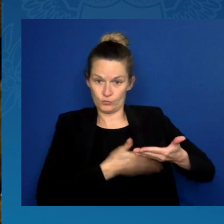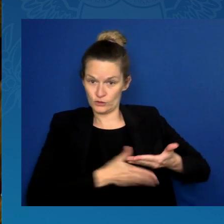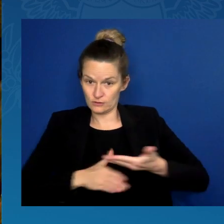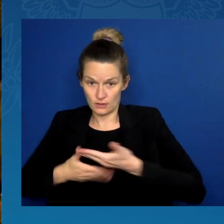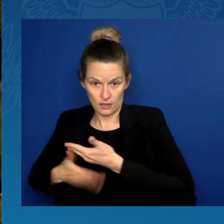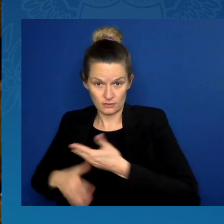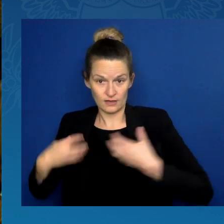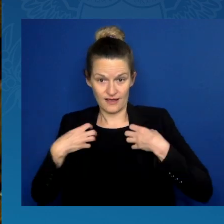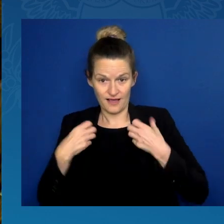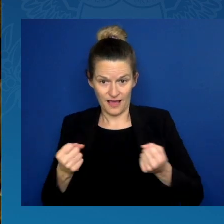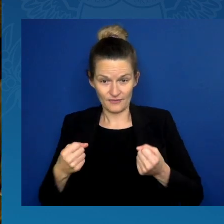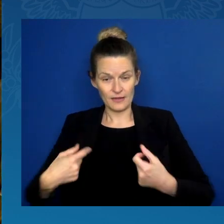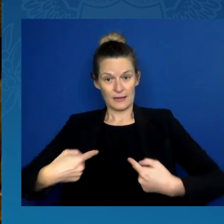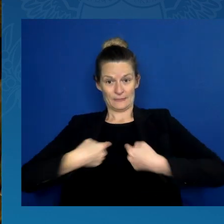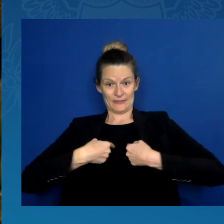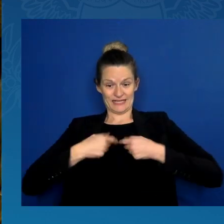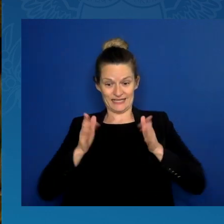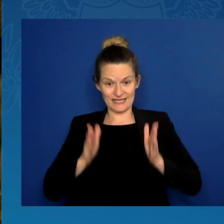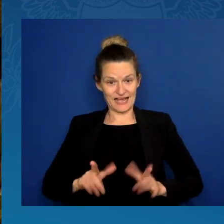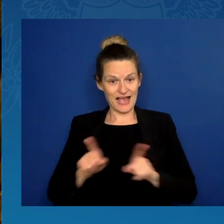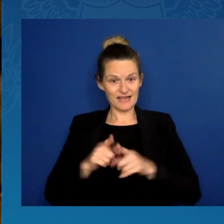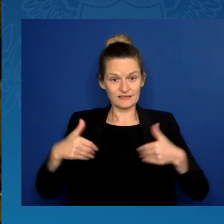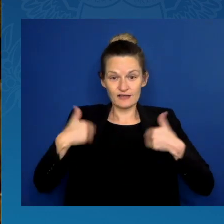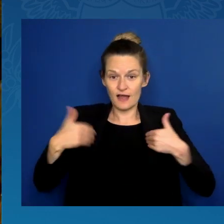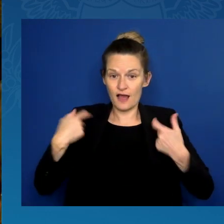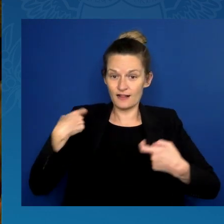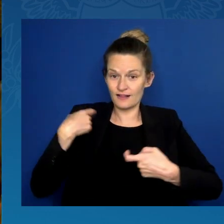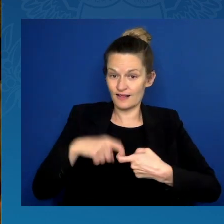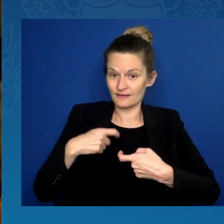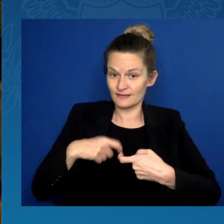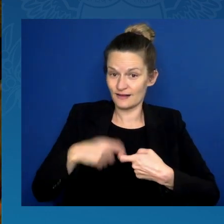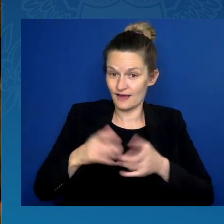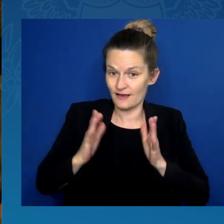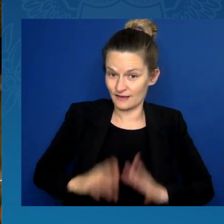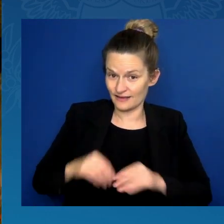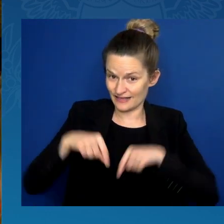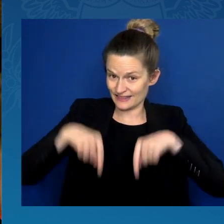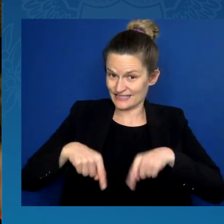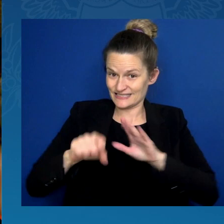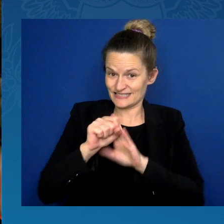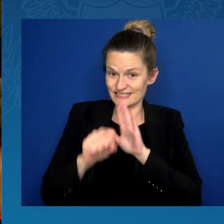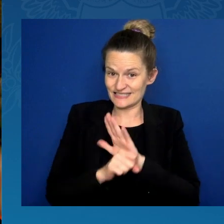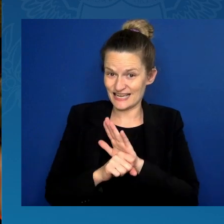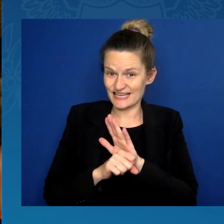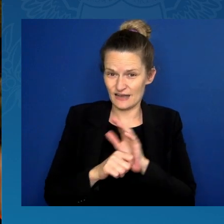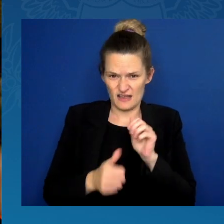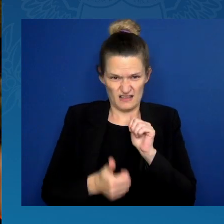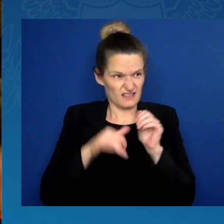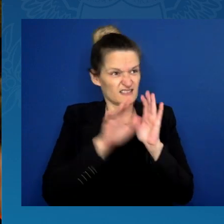and as the state senator of the most Latino states and a district in the state of Illinois, to ensure that the rights of all women,